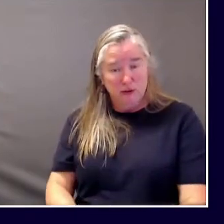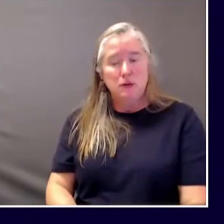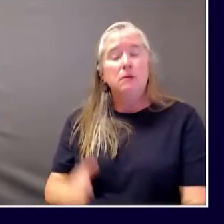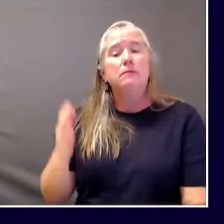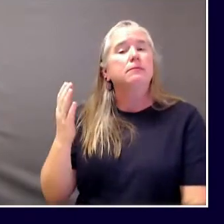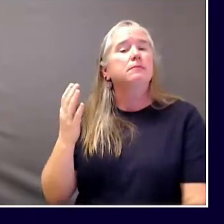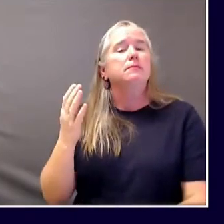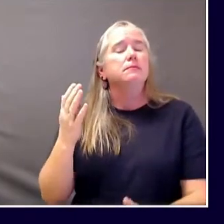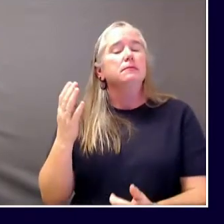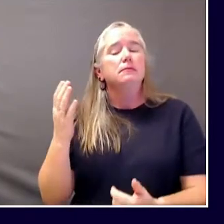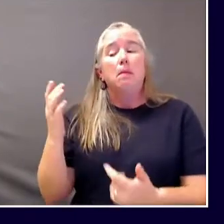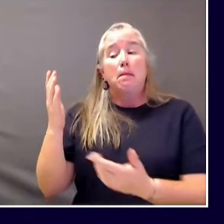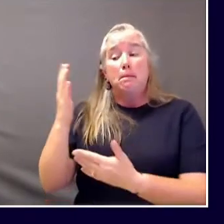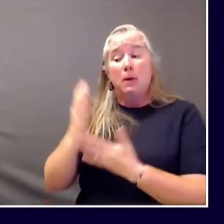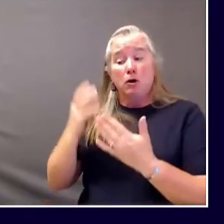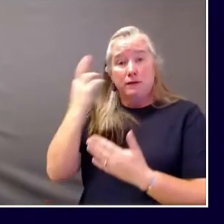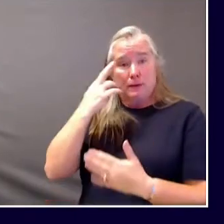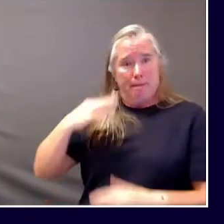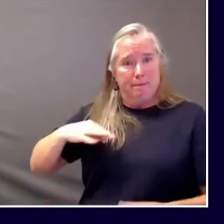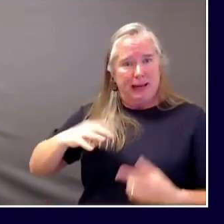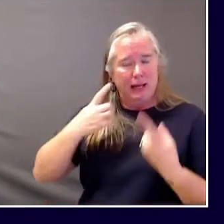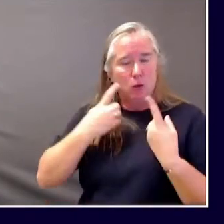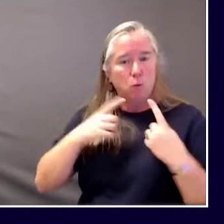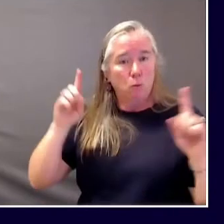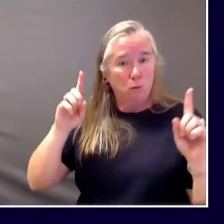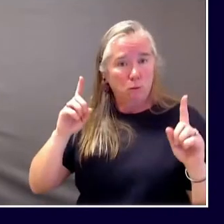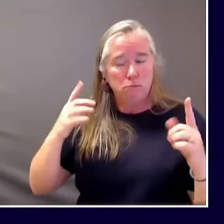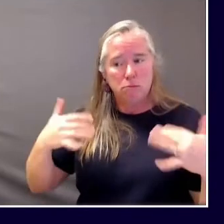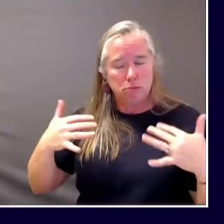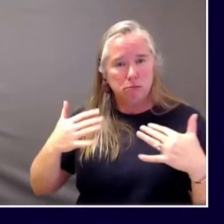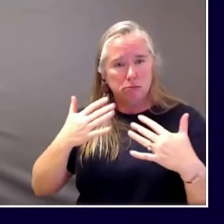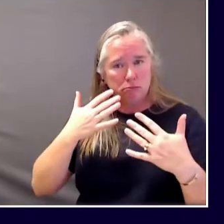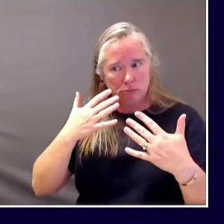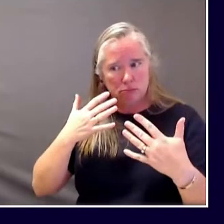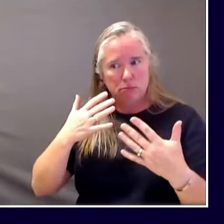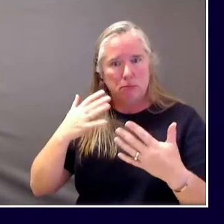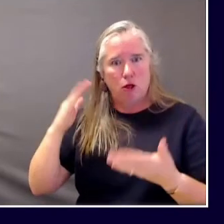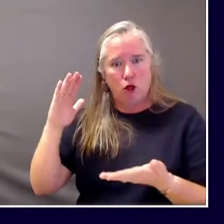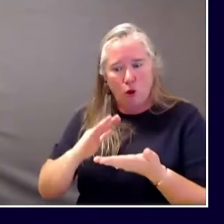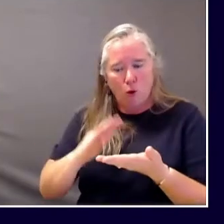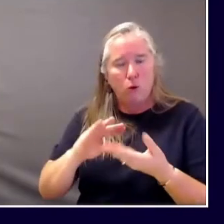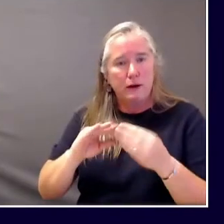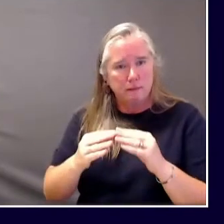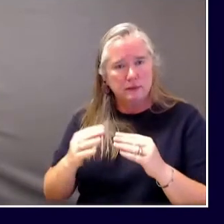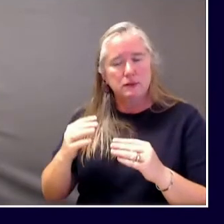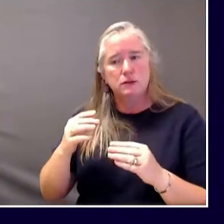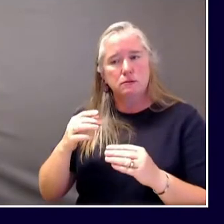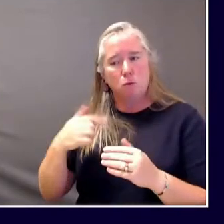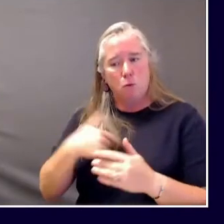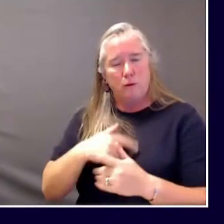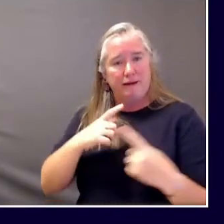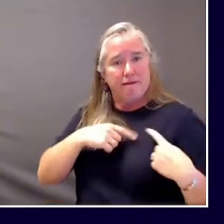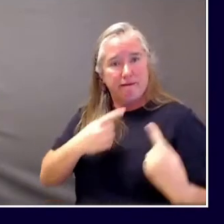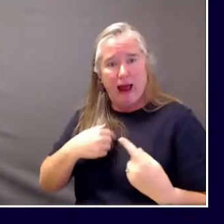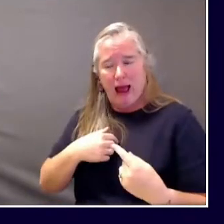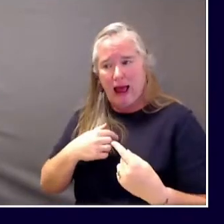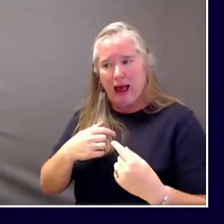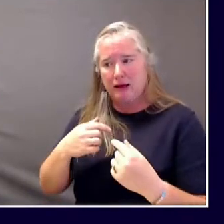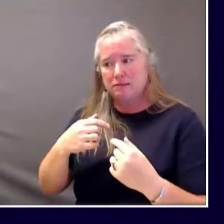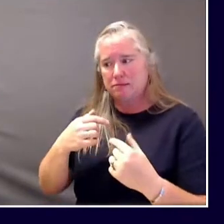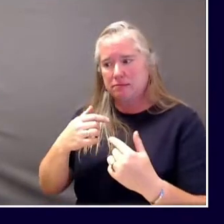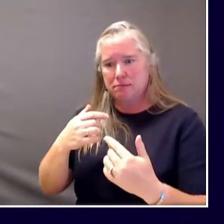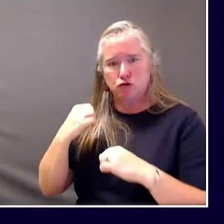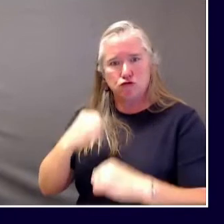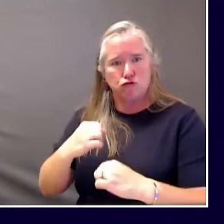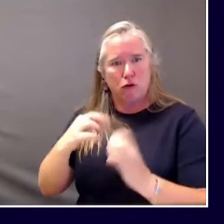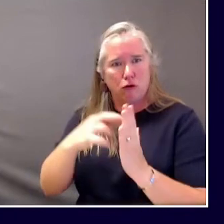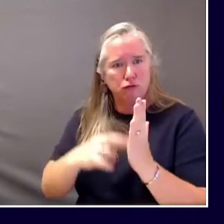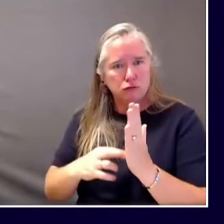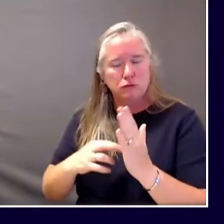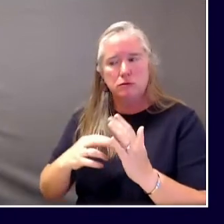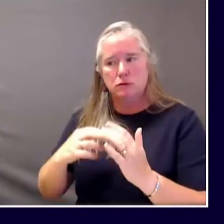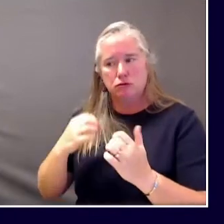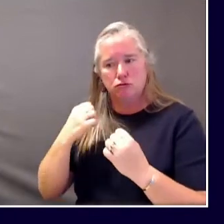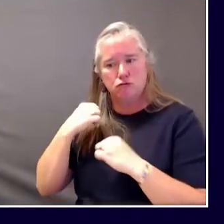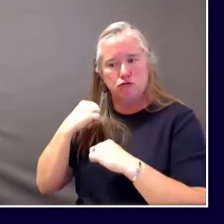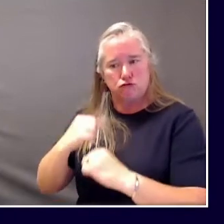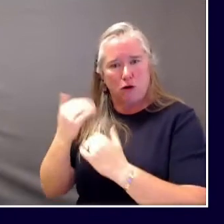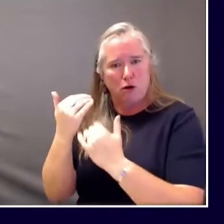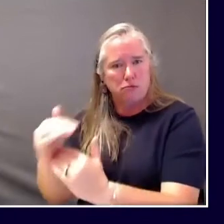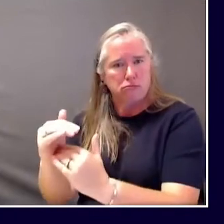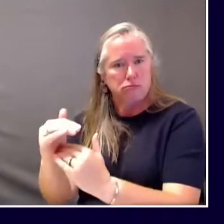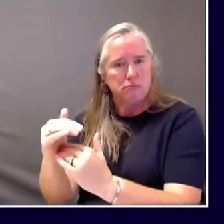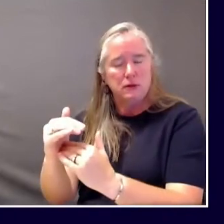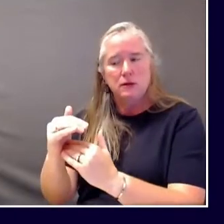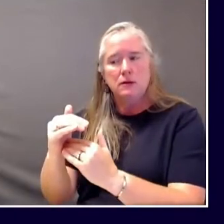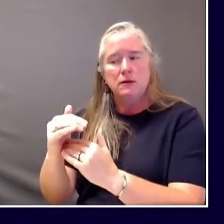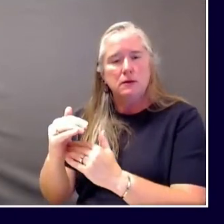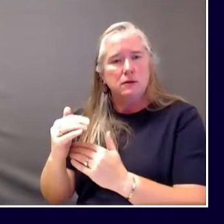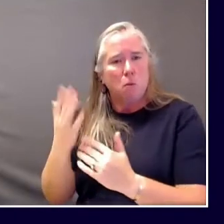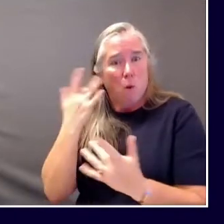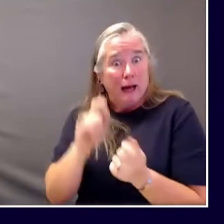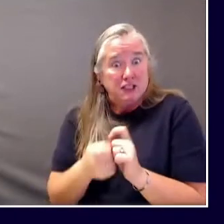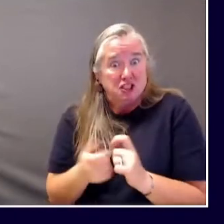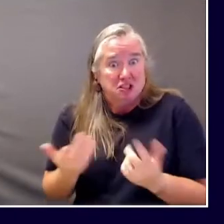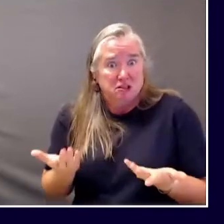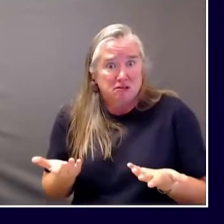is these are restrictions